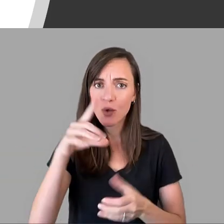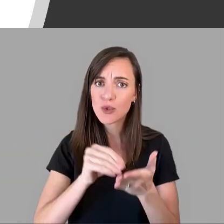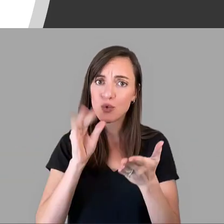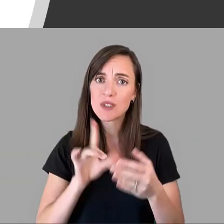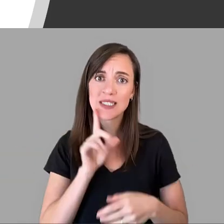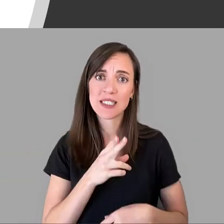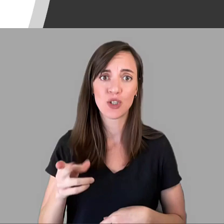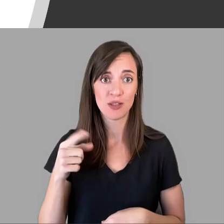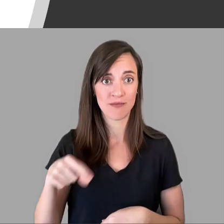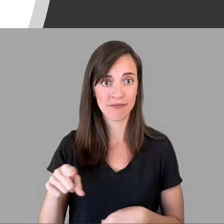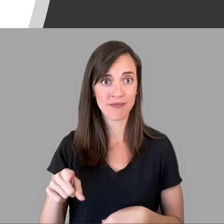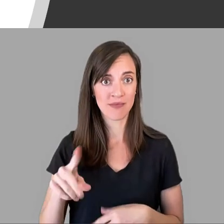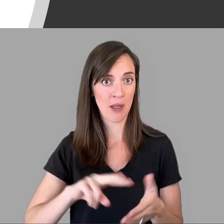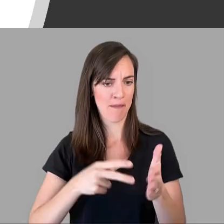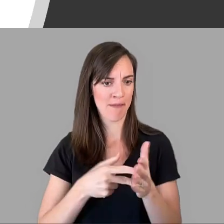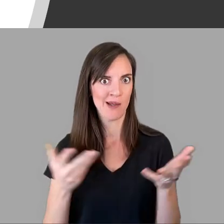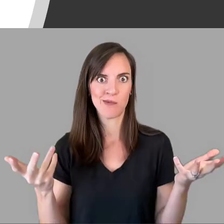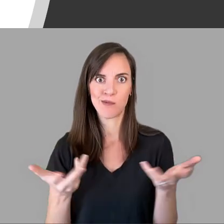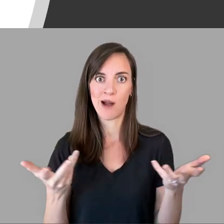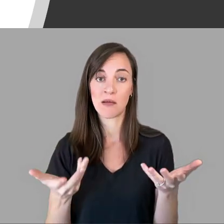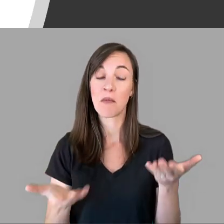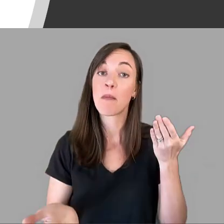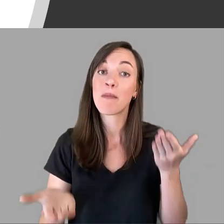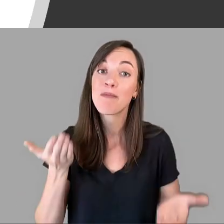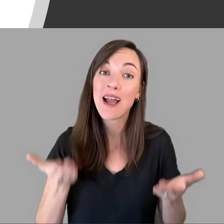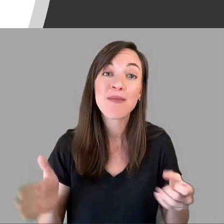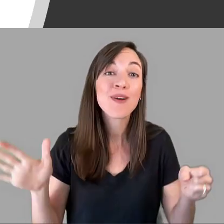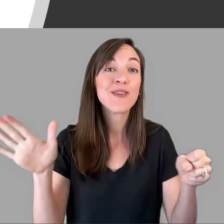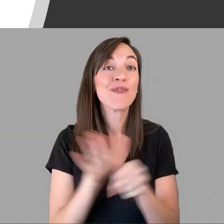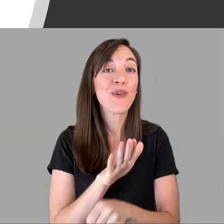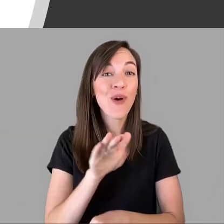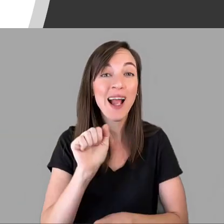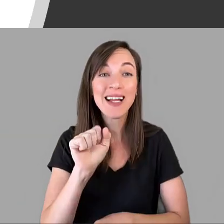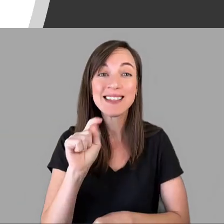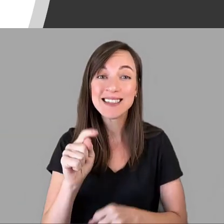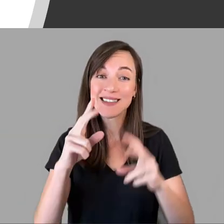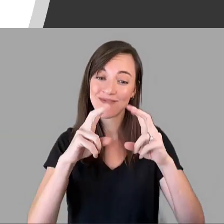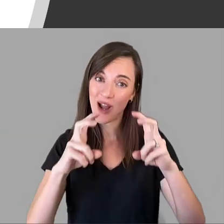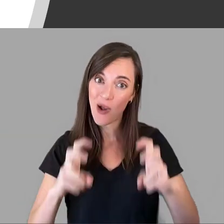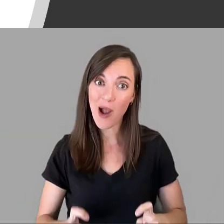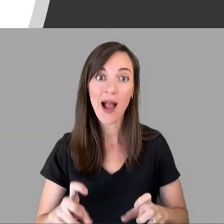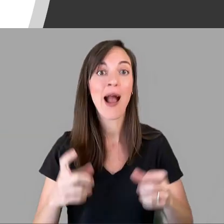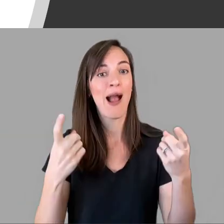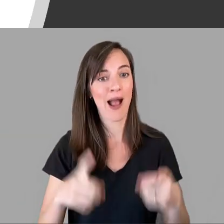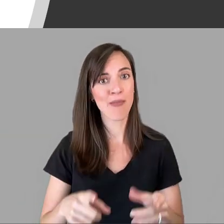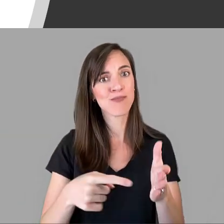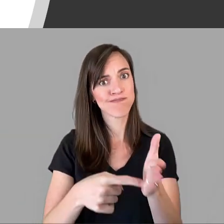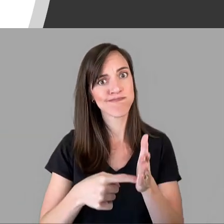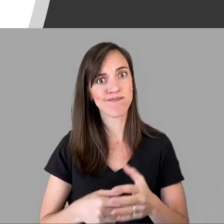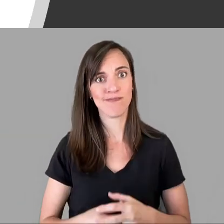who are DHH. That may mean a full and comprehensive AT evaluation be conducted.